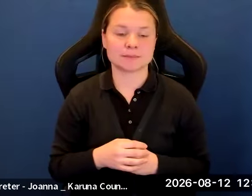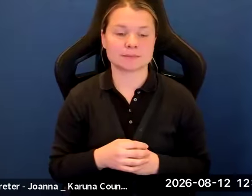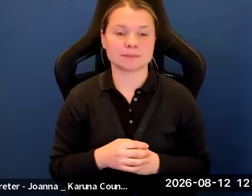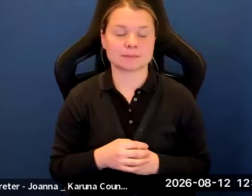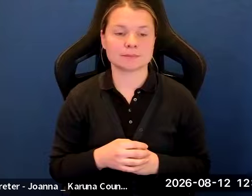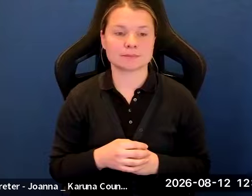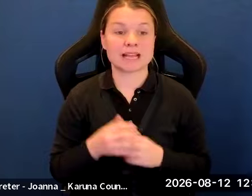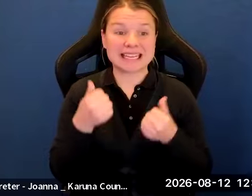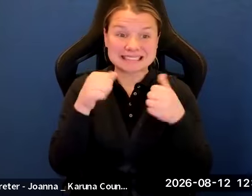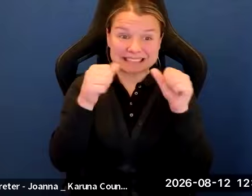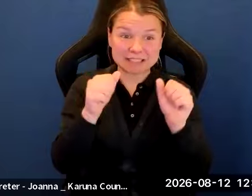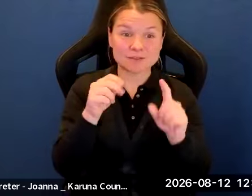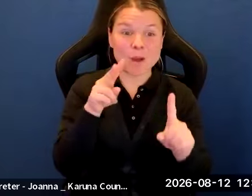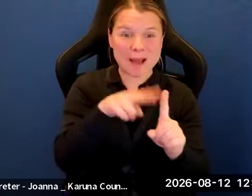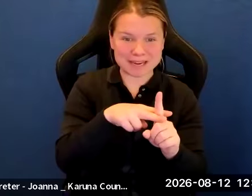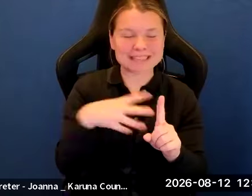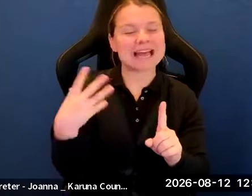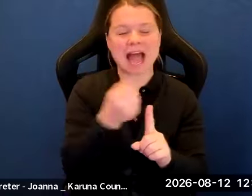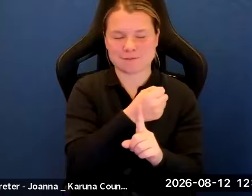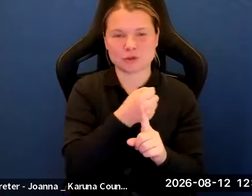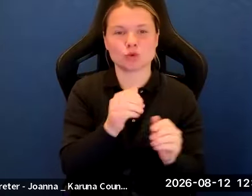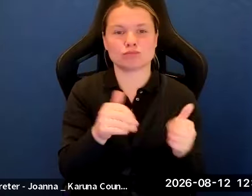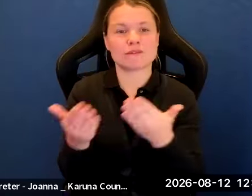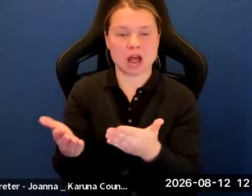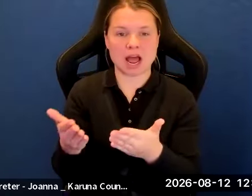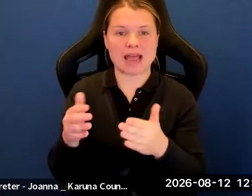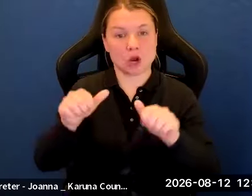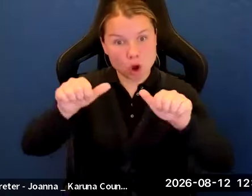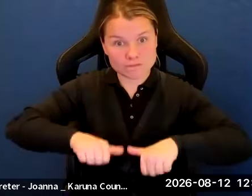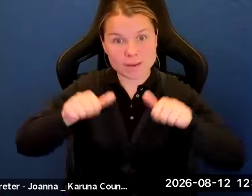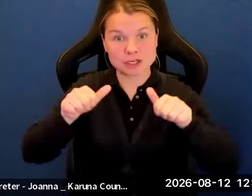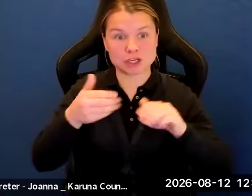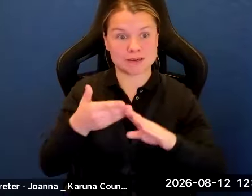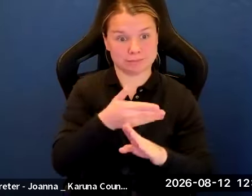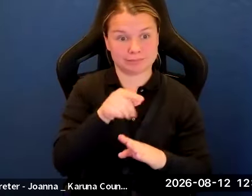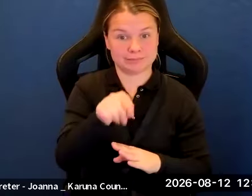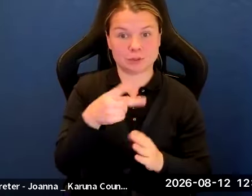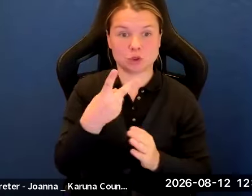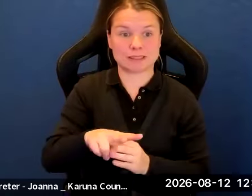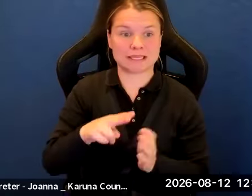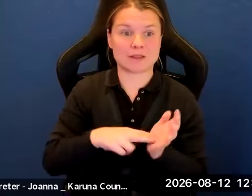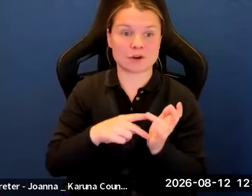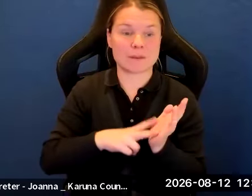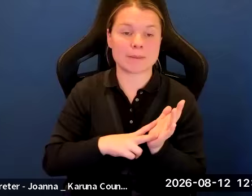have this in place by the 20th of November 2026 host